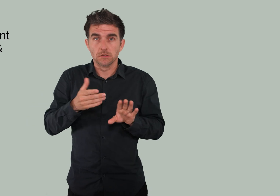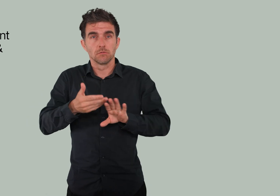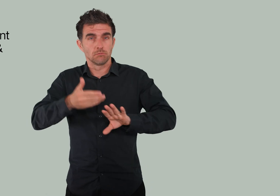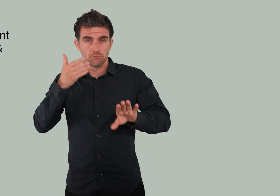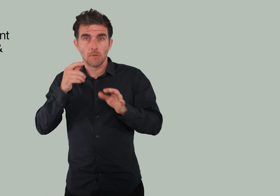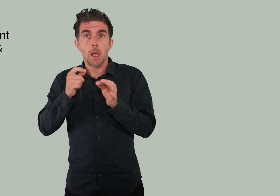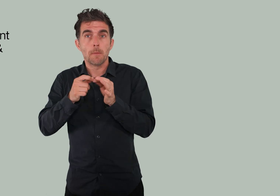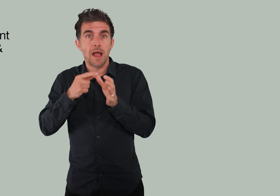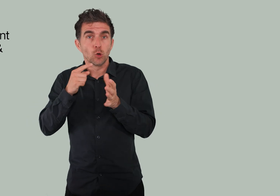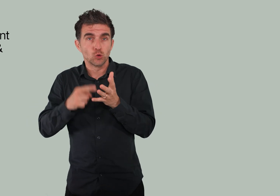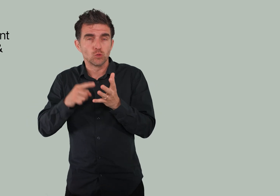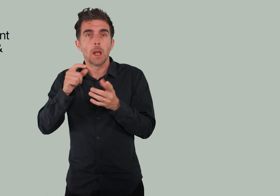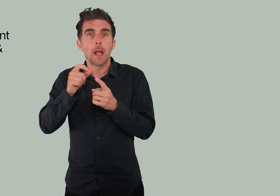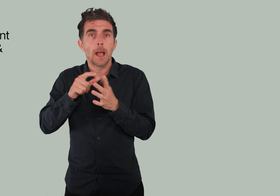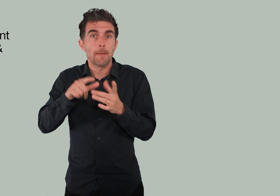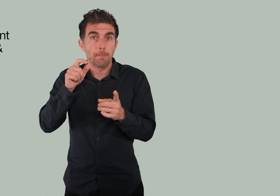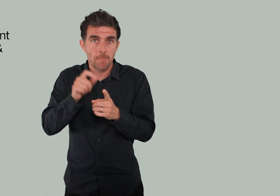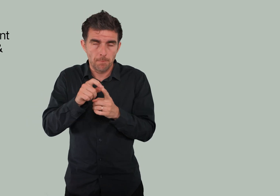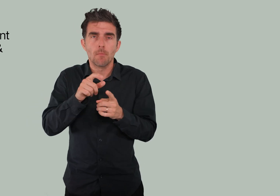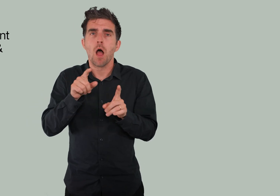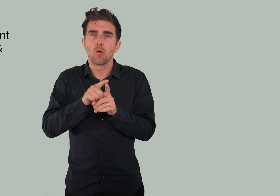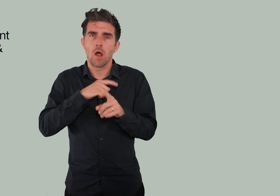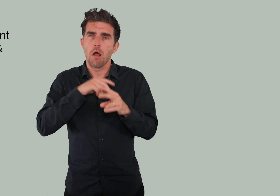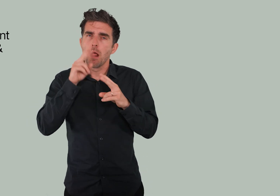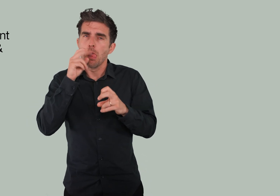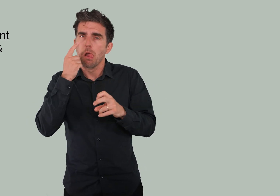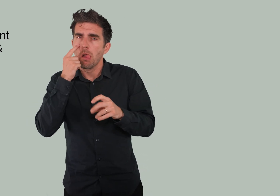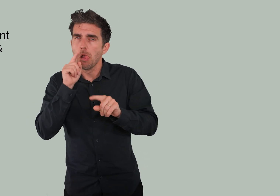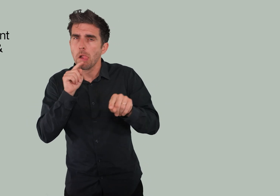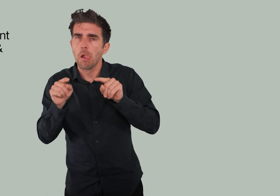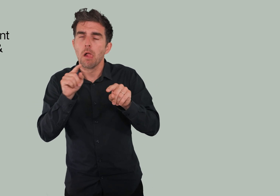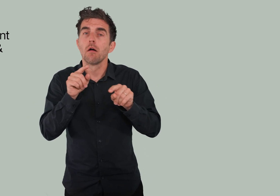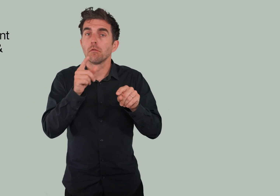predominantly on BAU PIP as well as exploratory work,